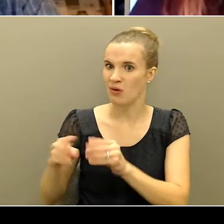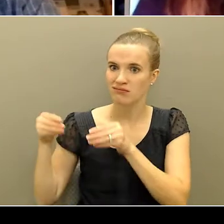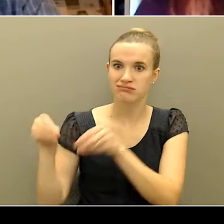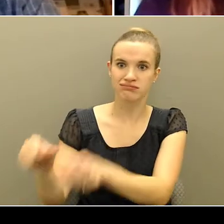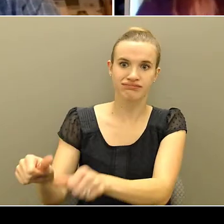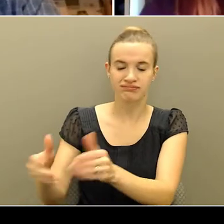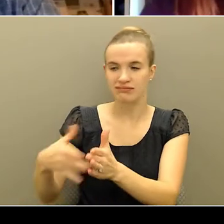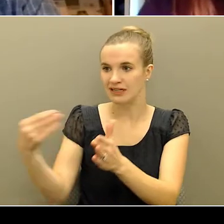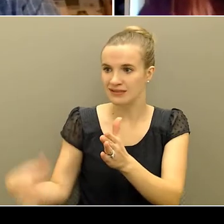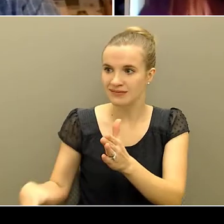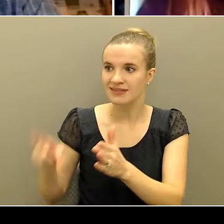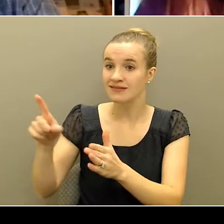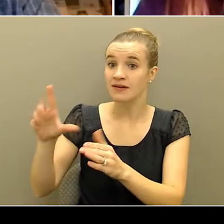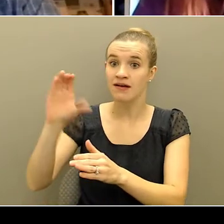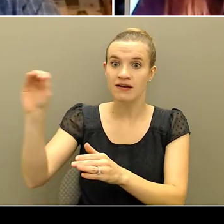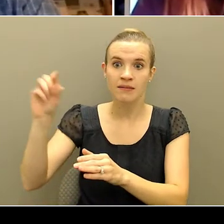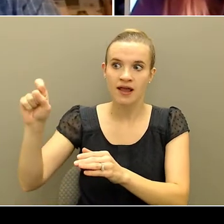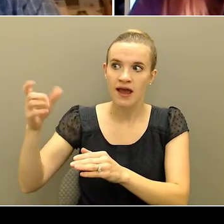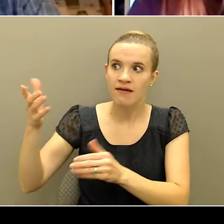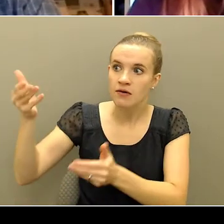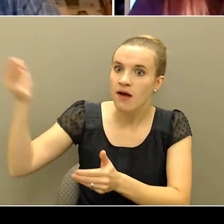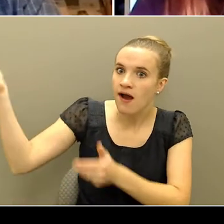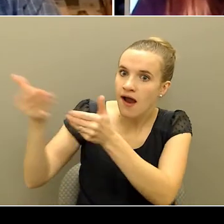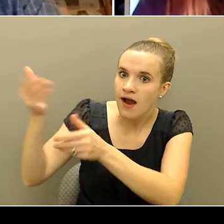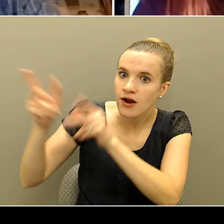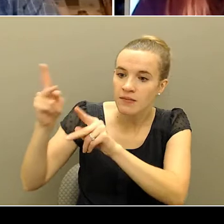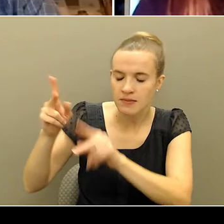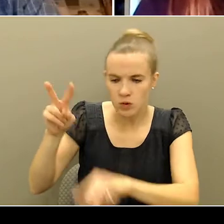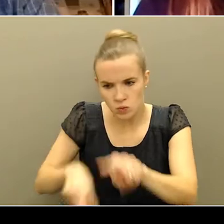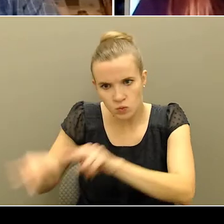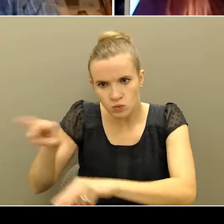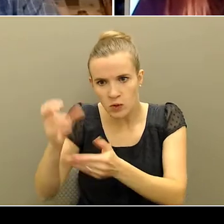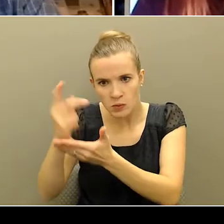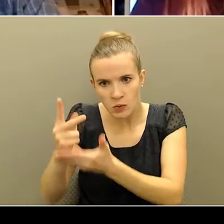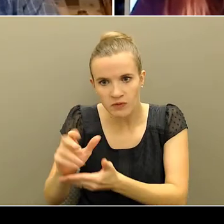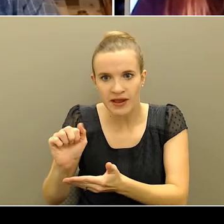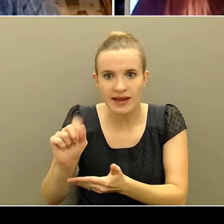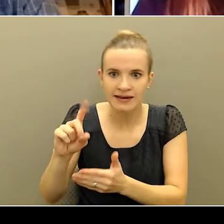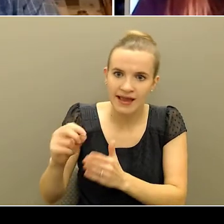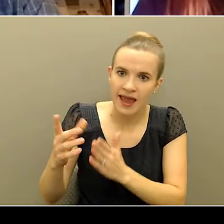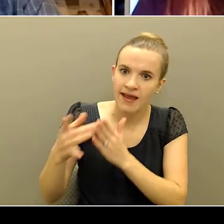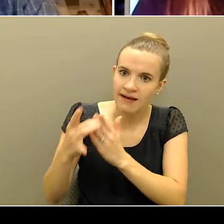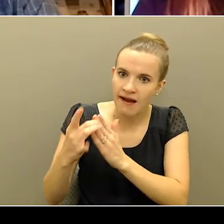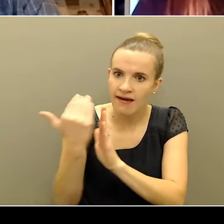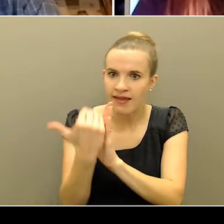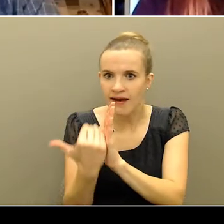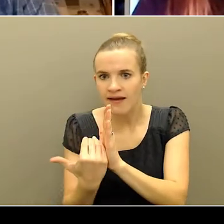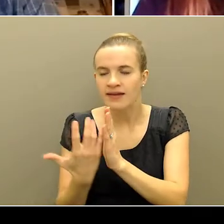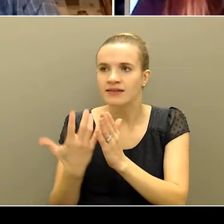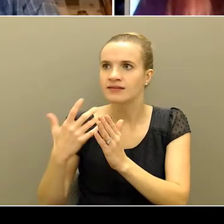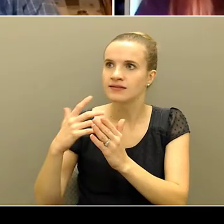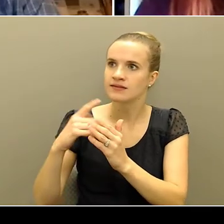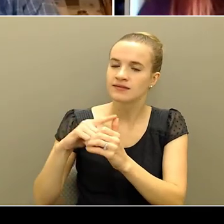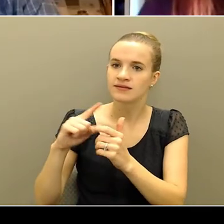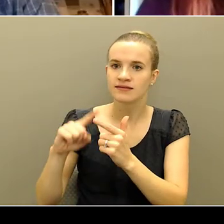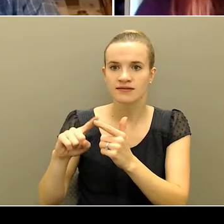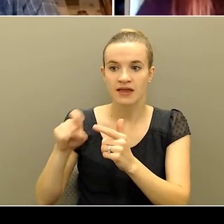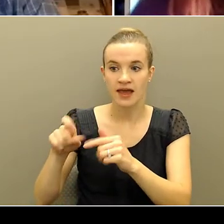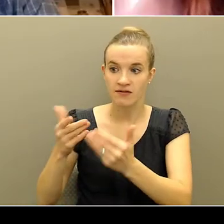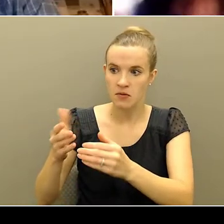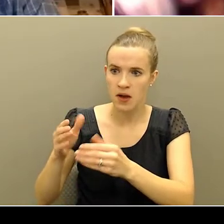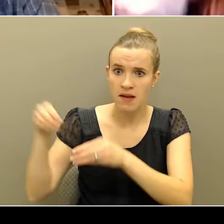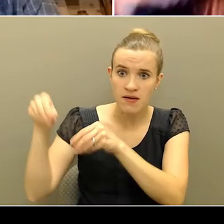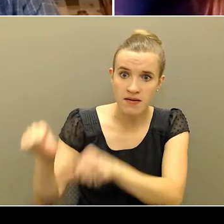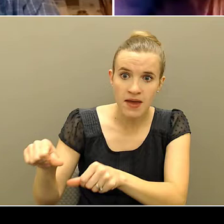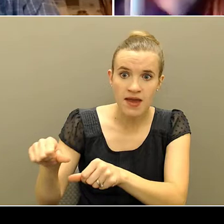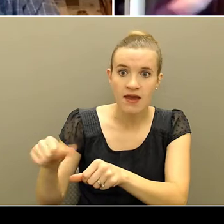getting things approved and whatnot. And what else sorry, it just popped out of